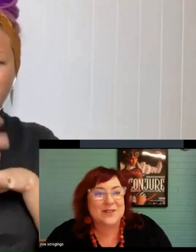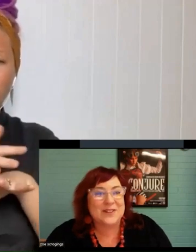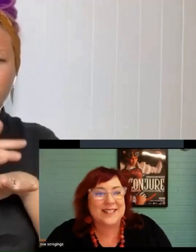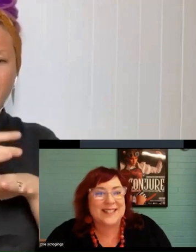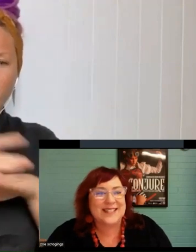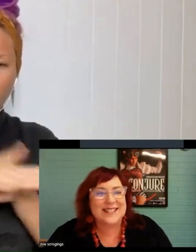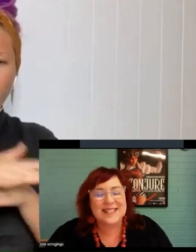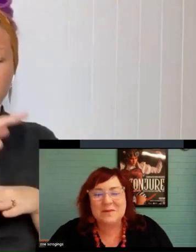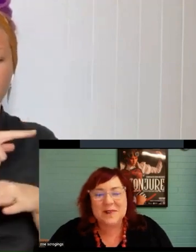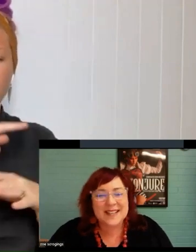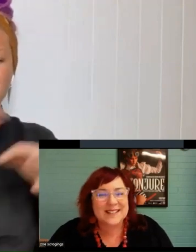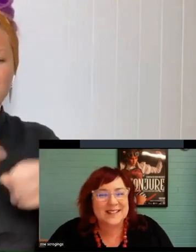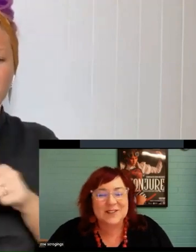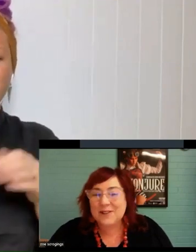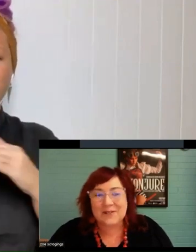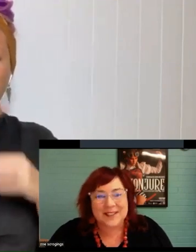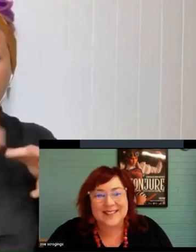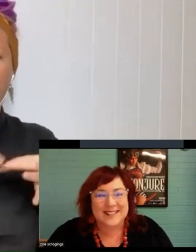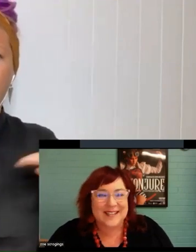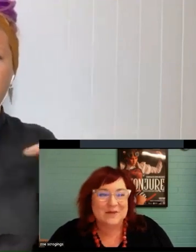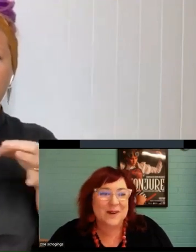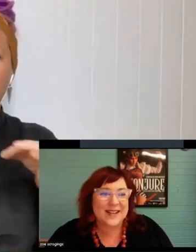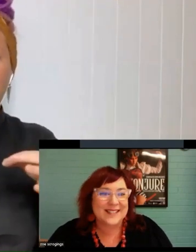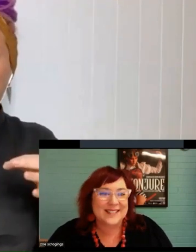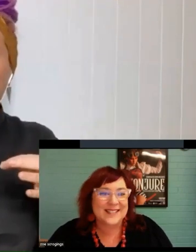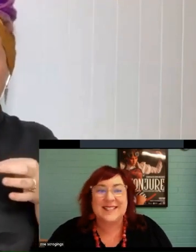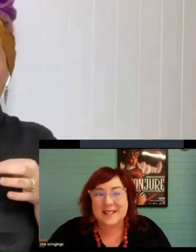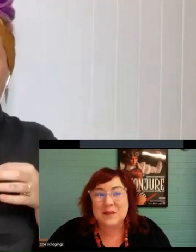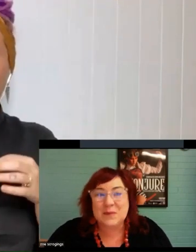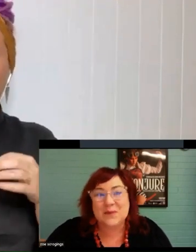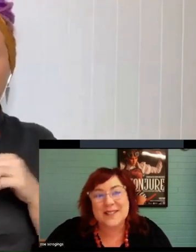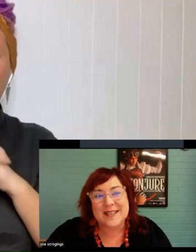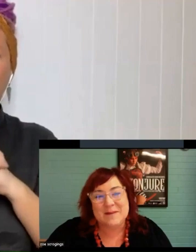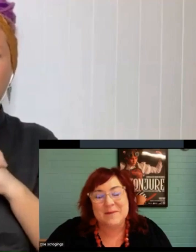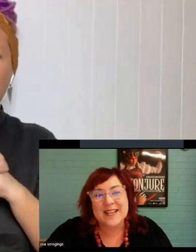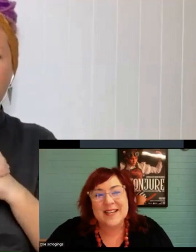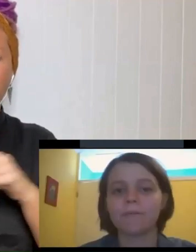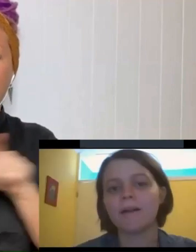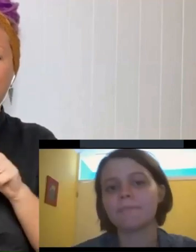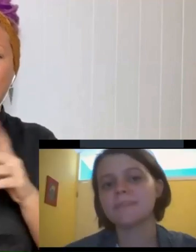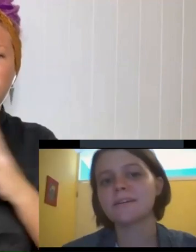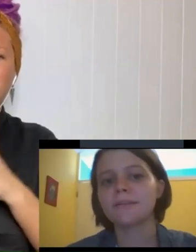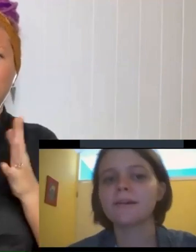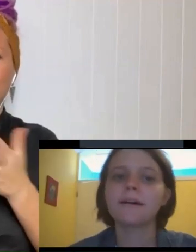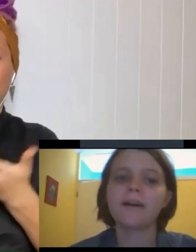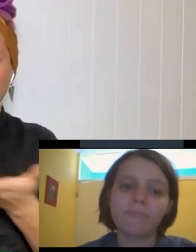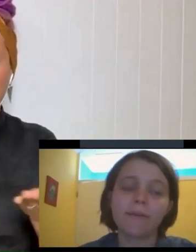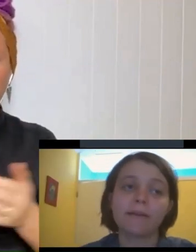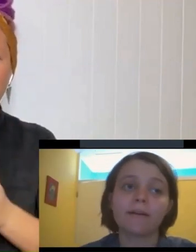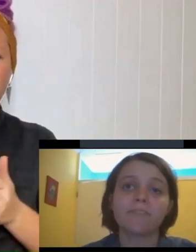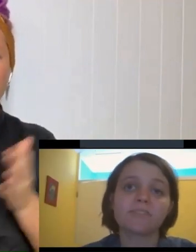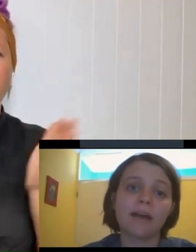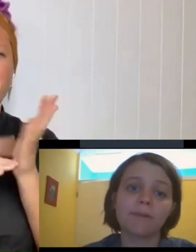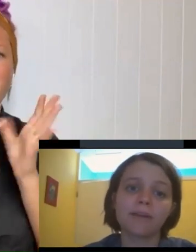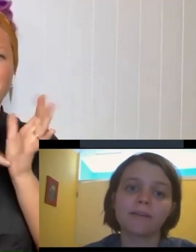organization in a way that's youth friendly and a way that's accessible to them. I'm Matilda. I've been a champion at